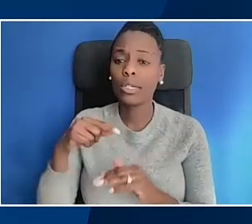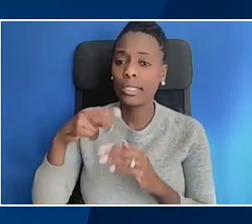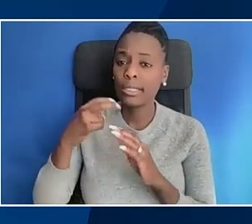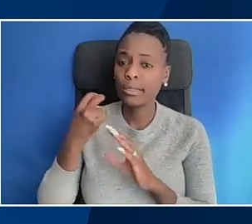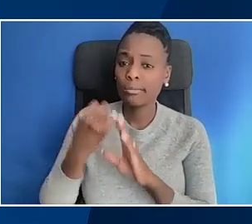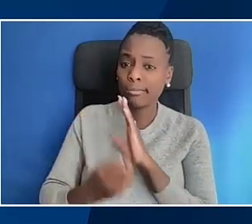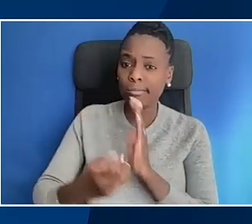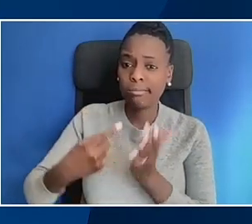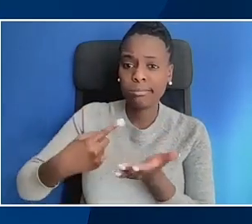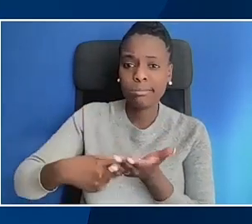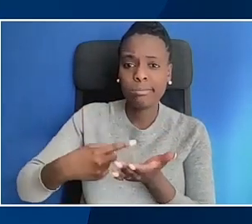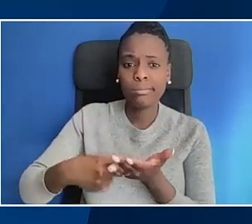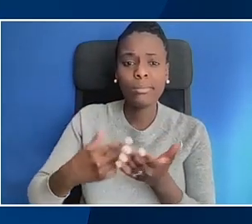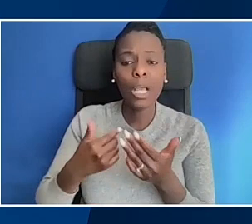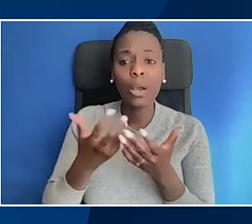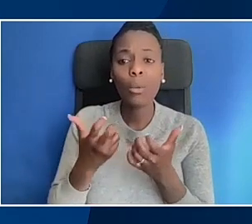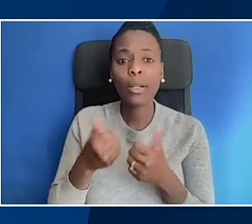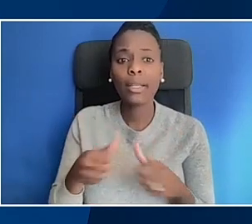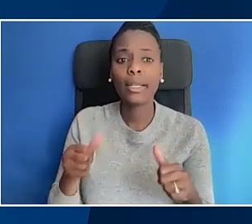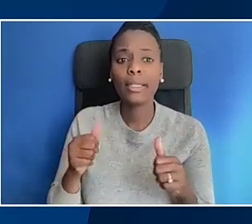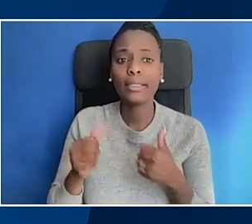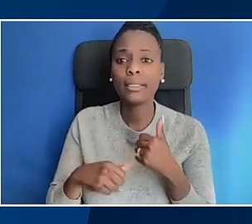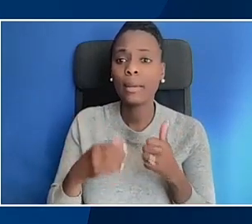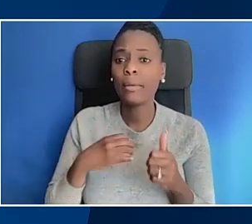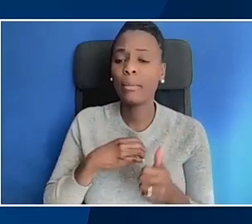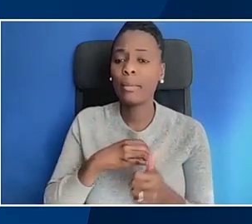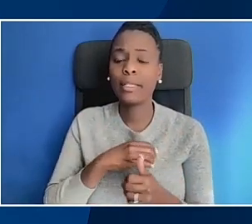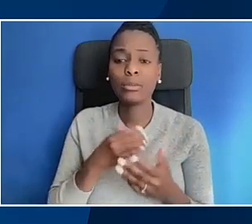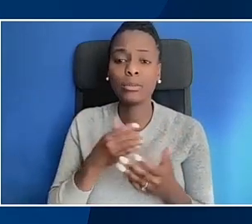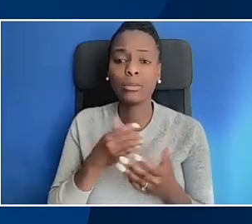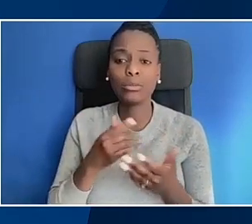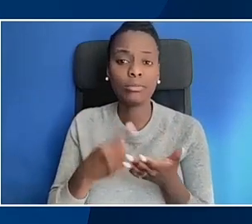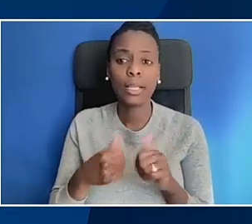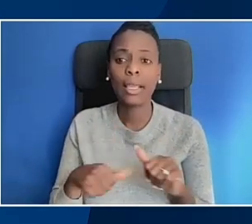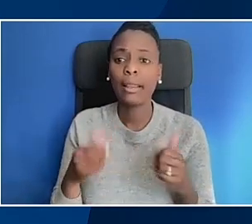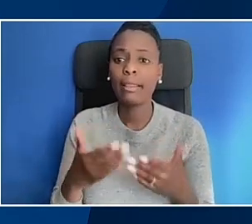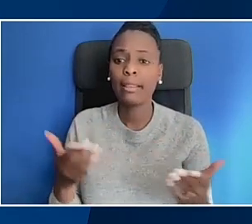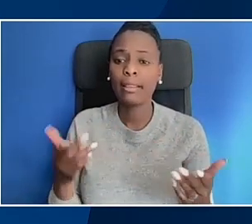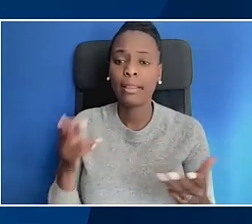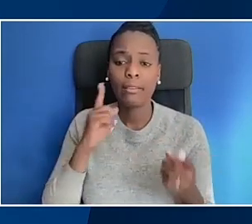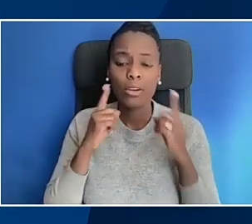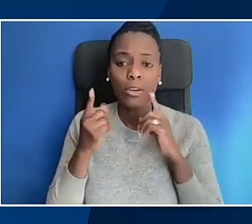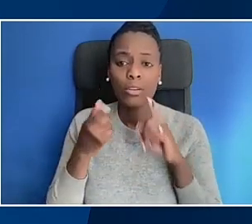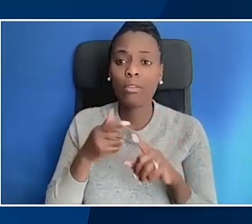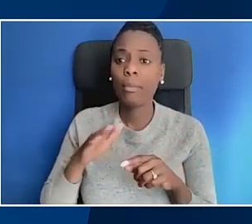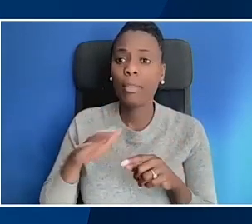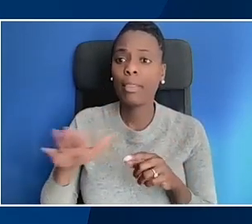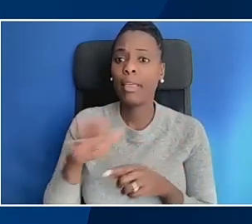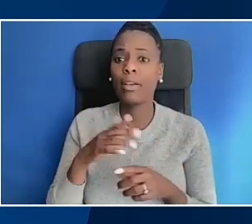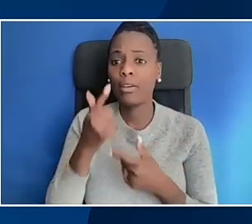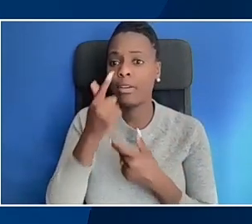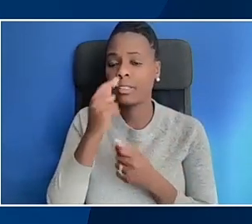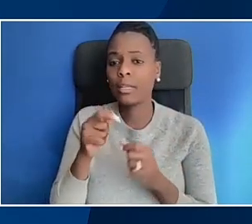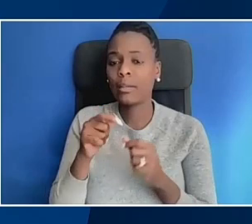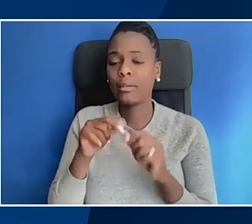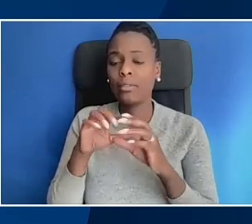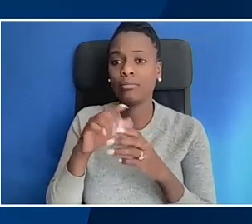to discuss anything that they've heard from their constituencies or the TRIO community at large. And no, it doesn't necessarily have to be the constituency